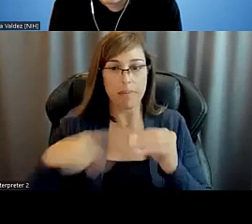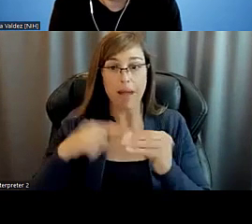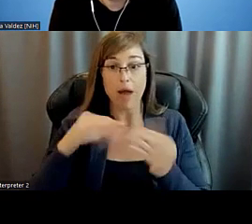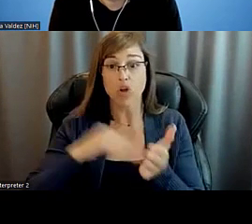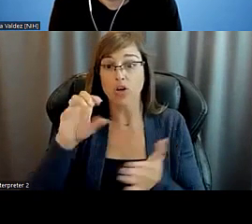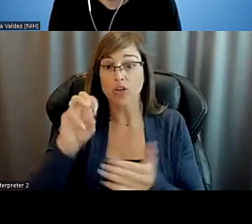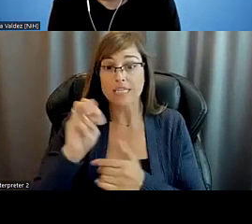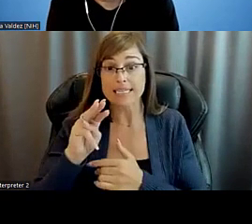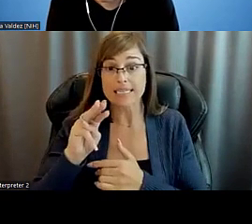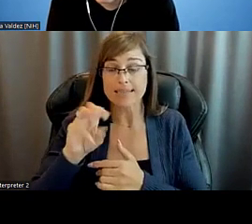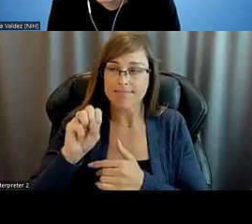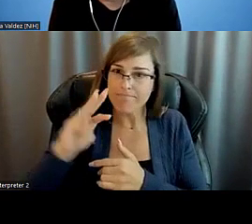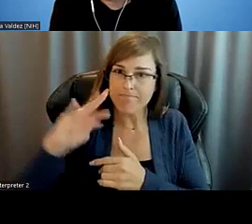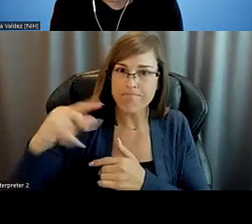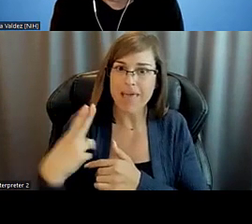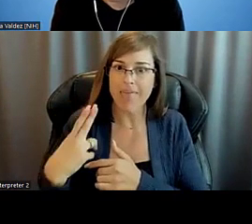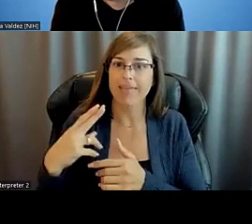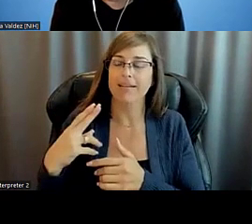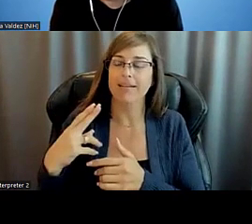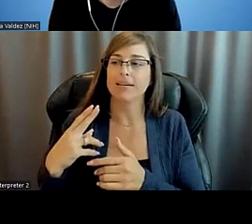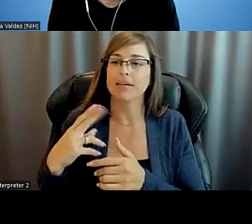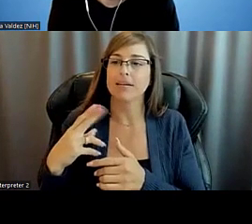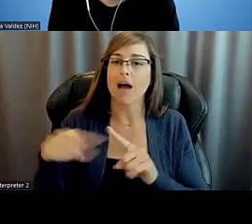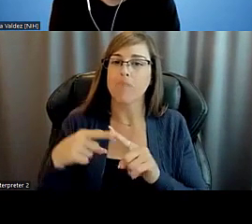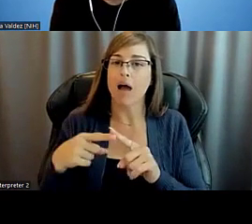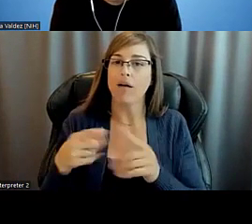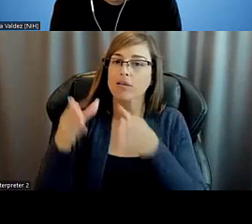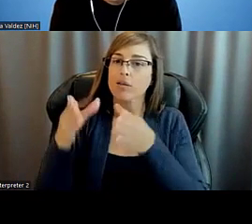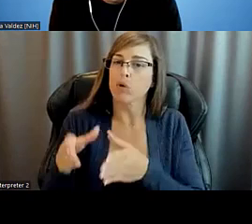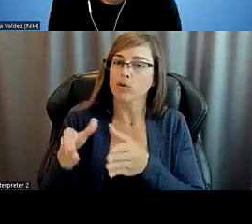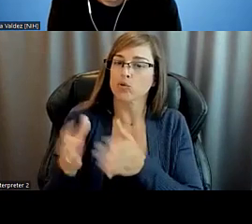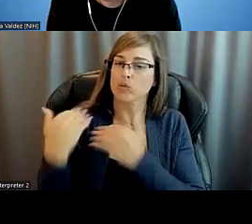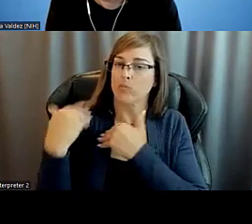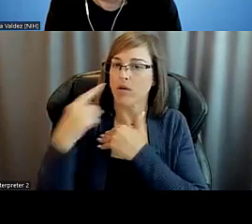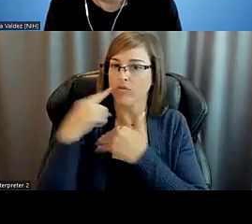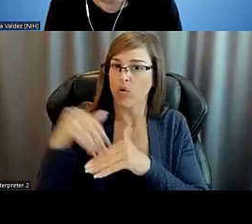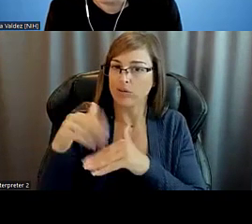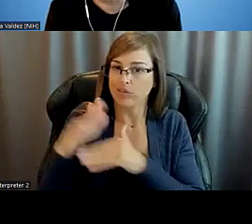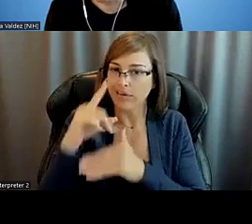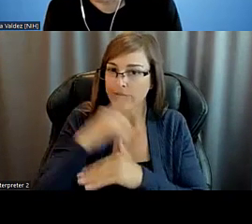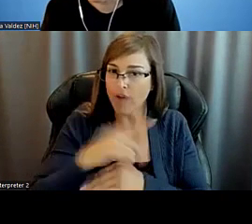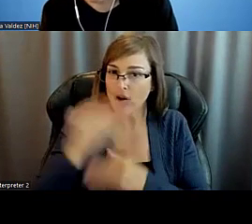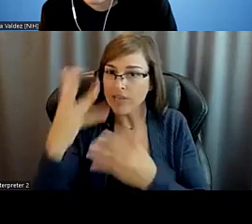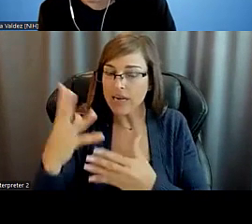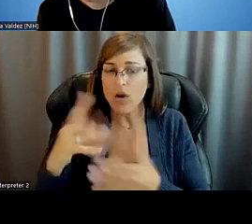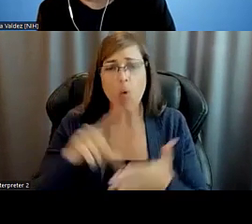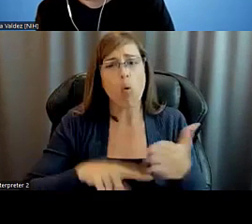asking for the person responsible for the data falsification to come forward. So what should Rebecca RIO do about Dr. Smith